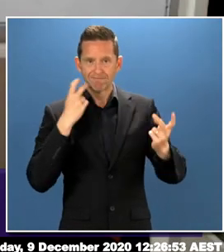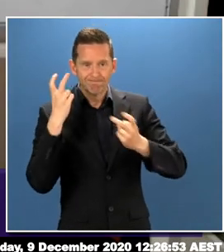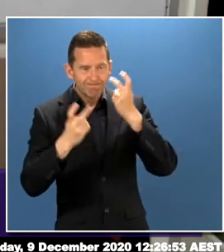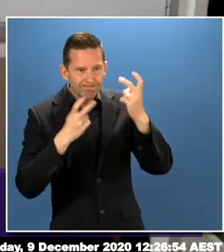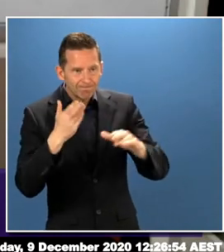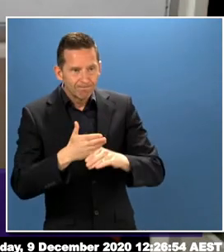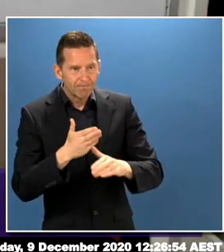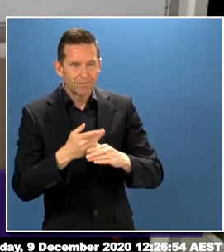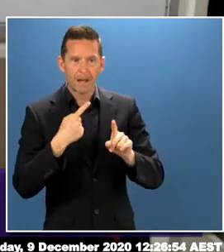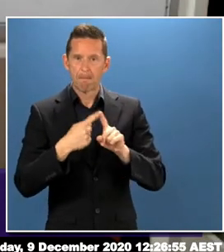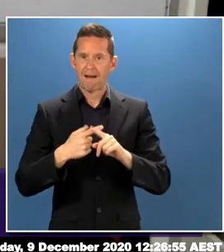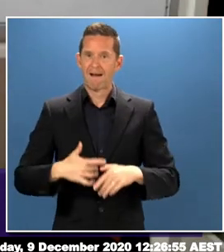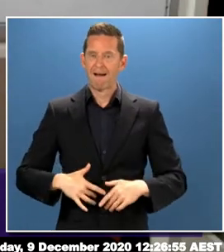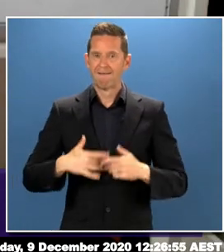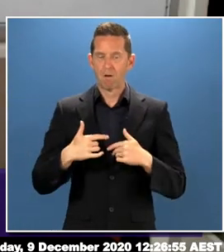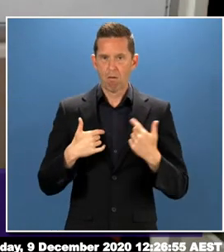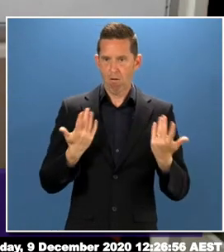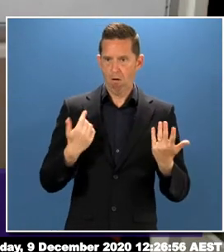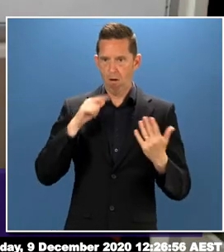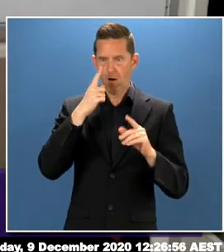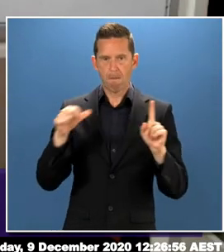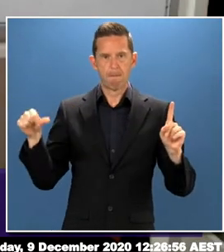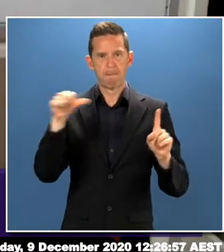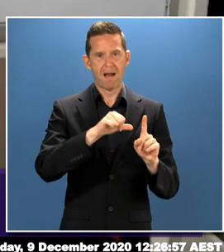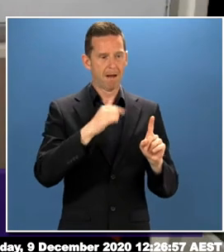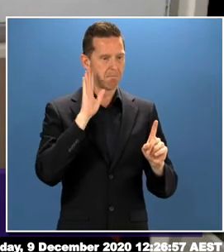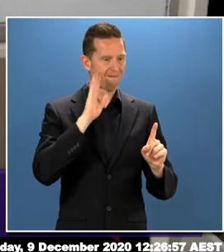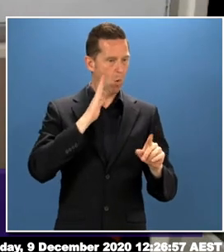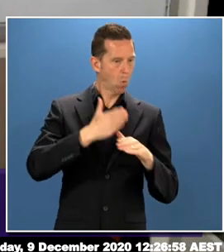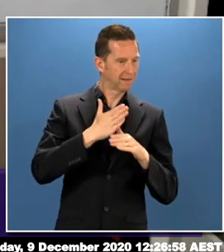can't go back to where they had the work experience in the first place, so they are left without anything.